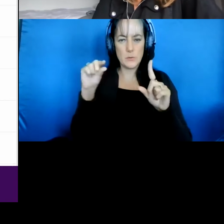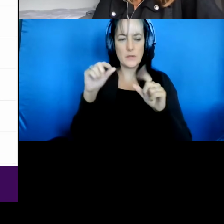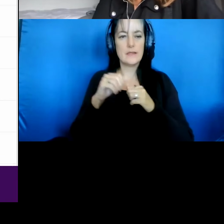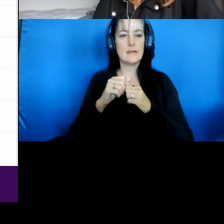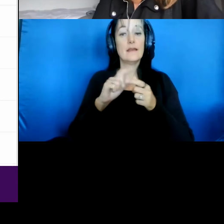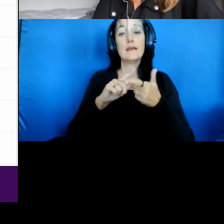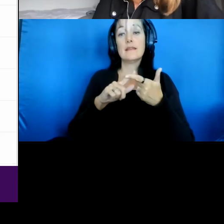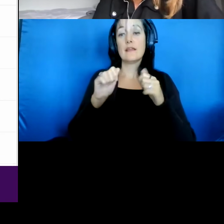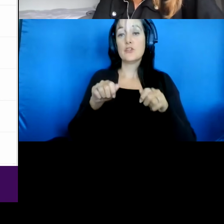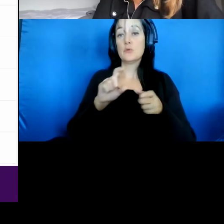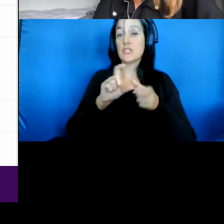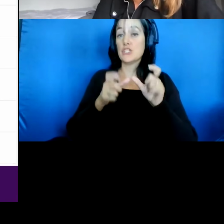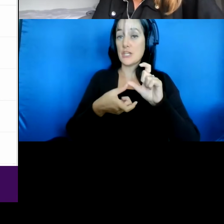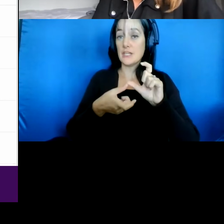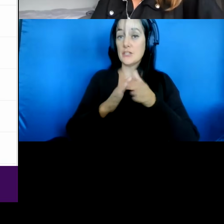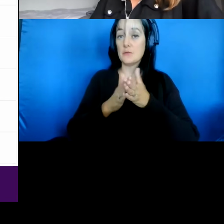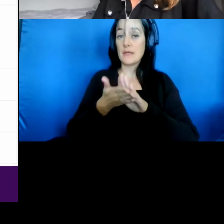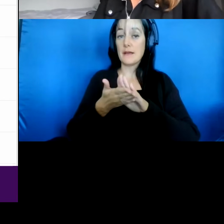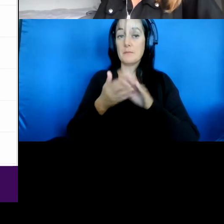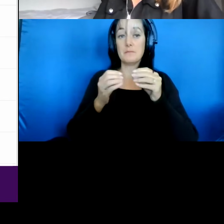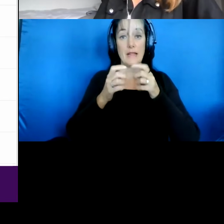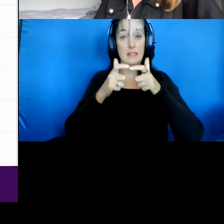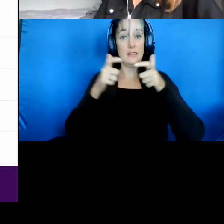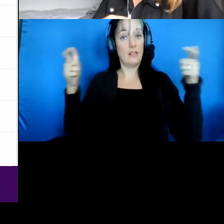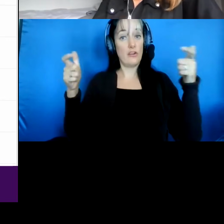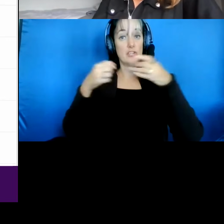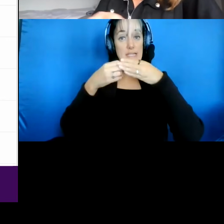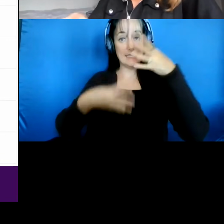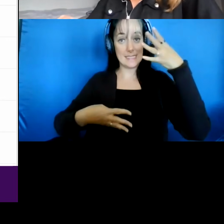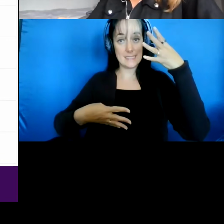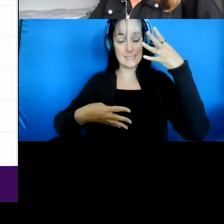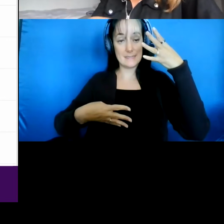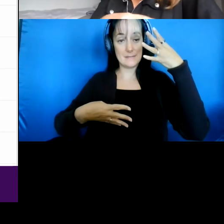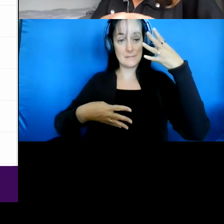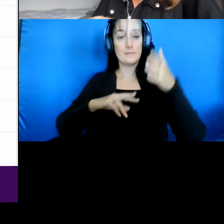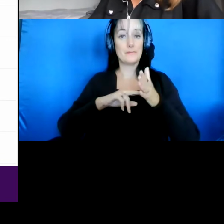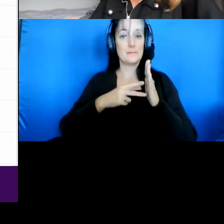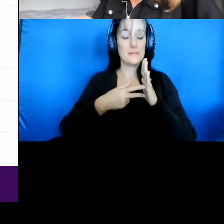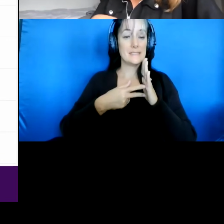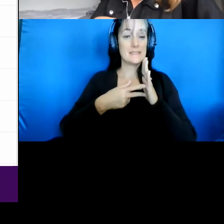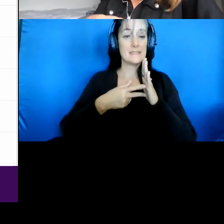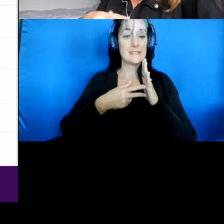change that into a large list, which makes the target area, the touch target area around